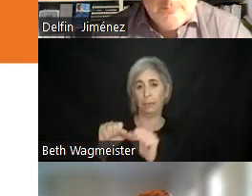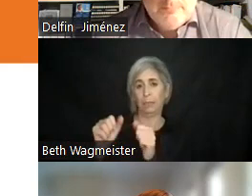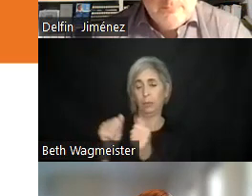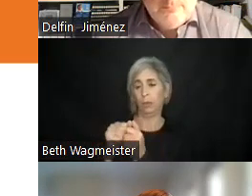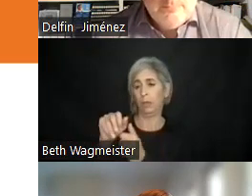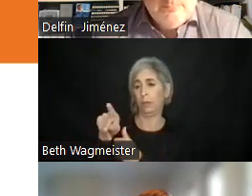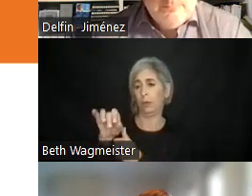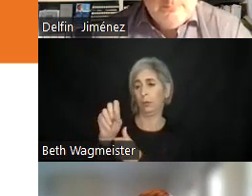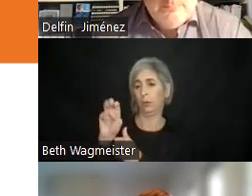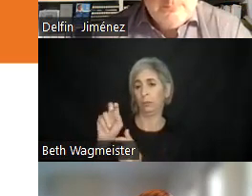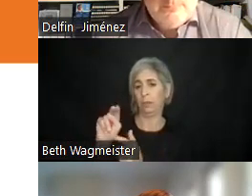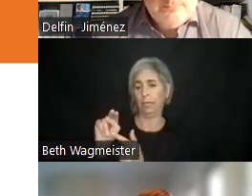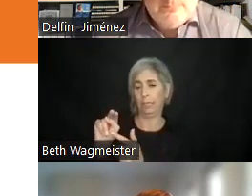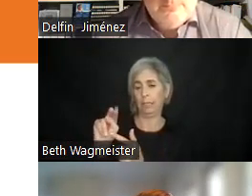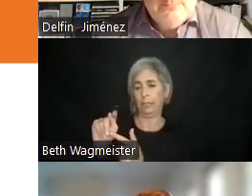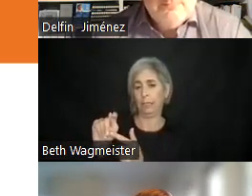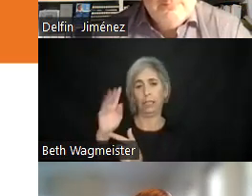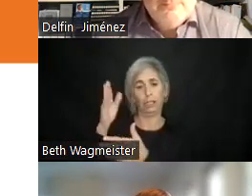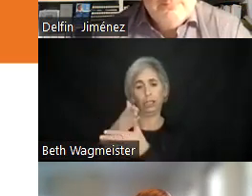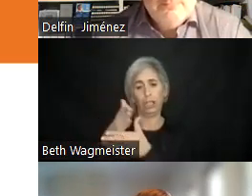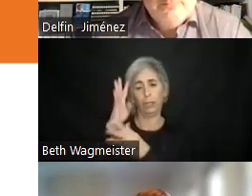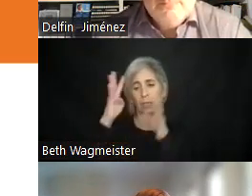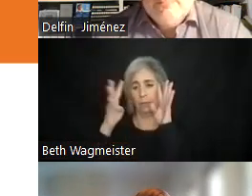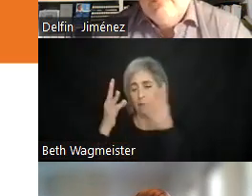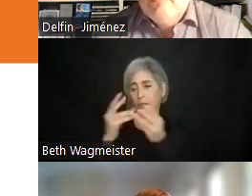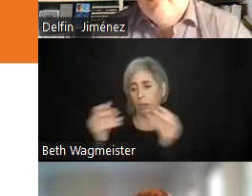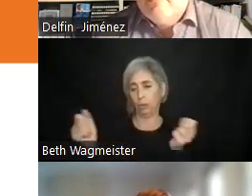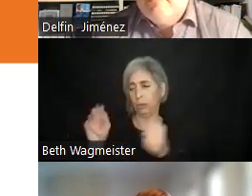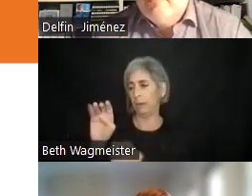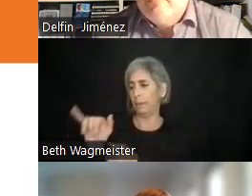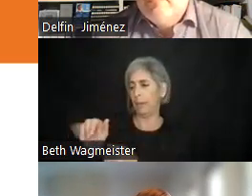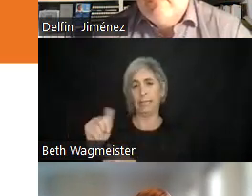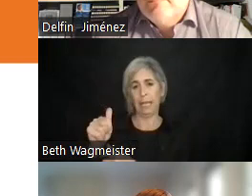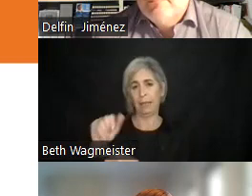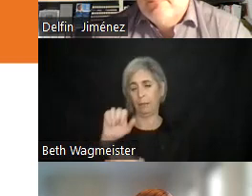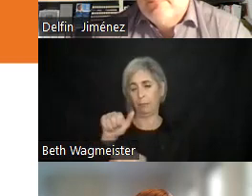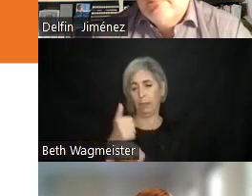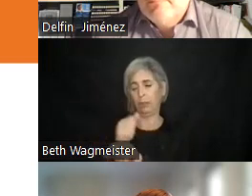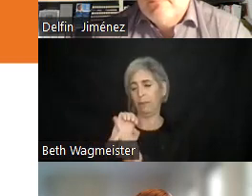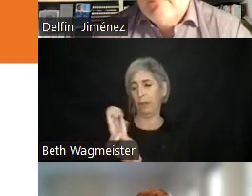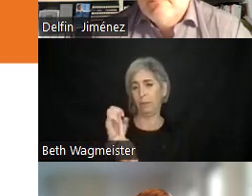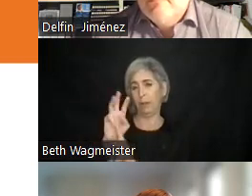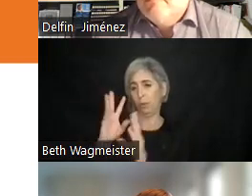sharing innovative solutions. May 10th we have a built environment webinar, accessibility around